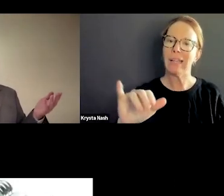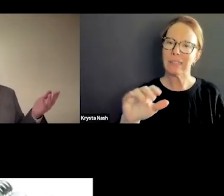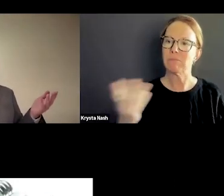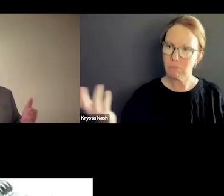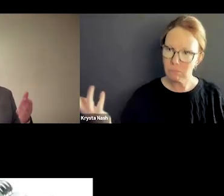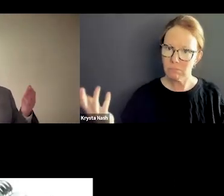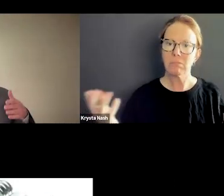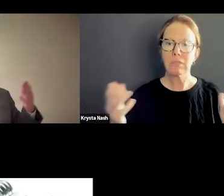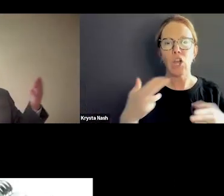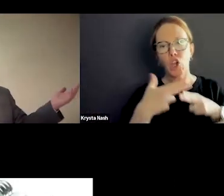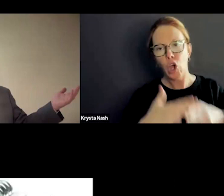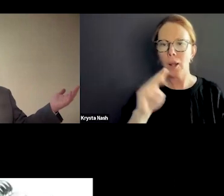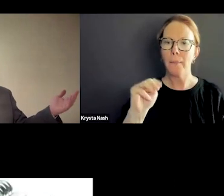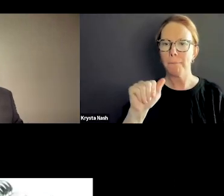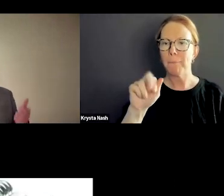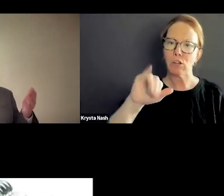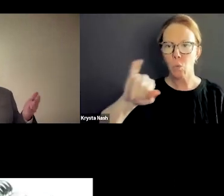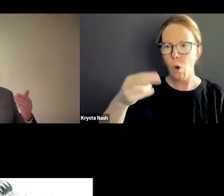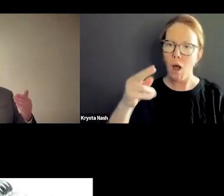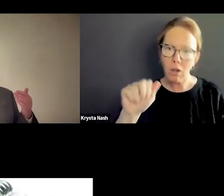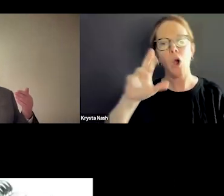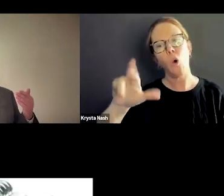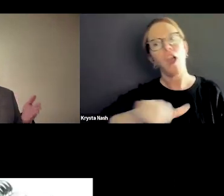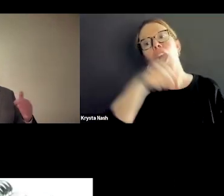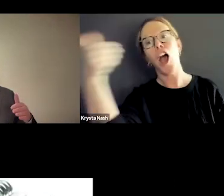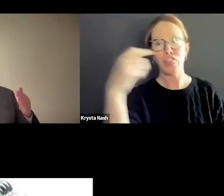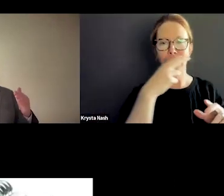is called marijuana or lots of other names and refers to the dried leaves,